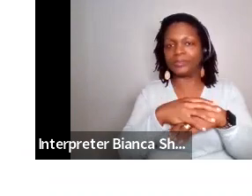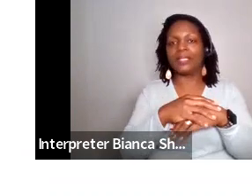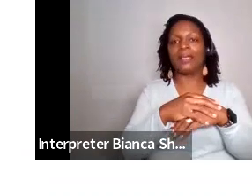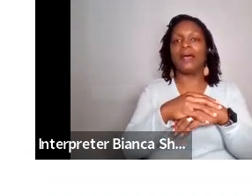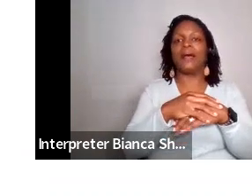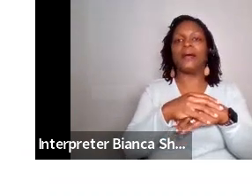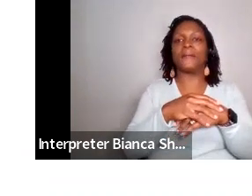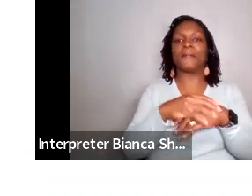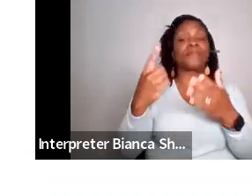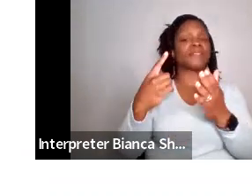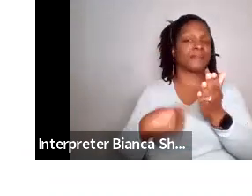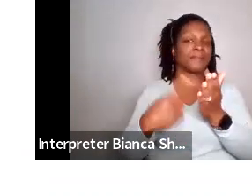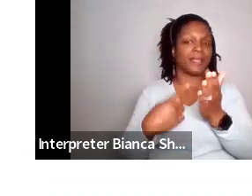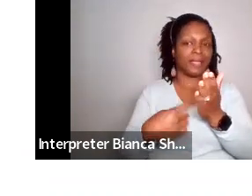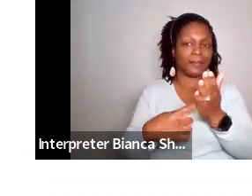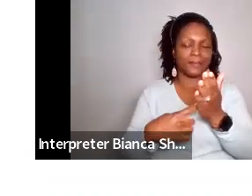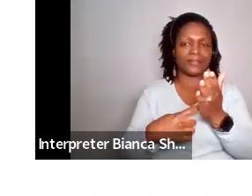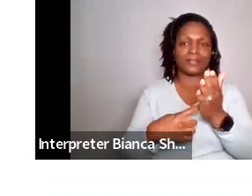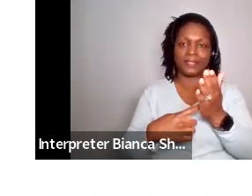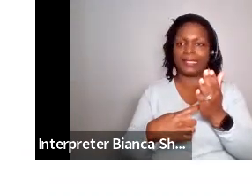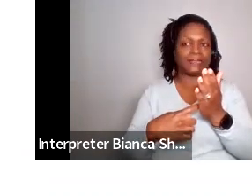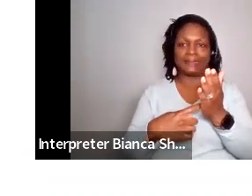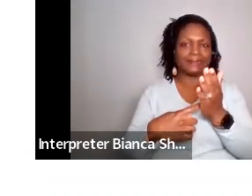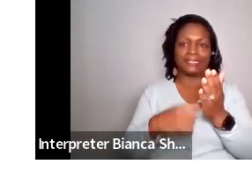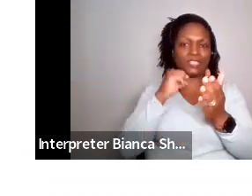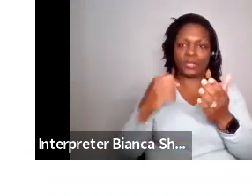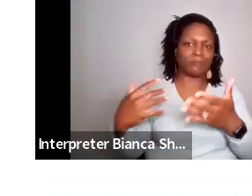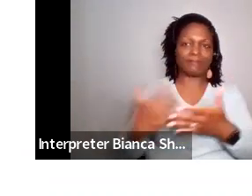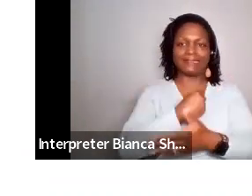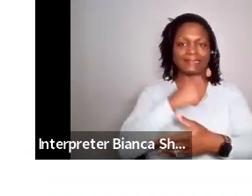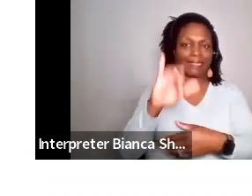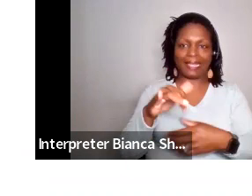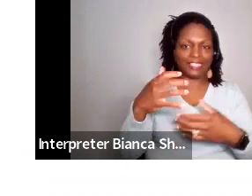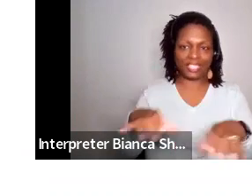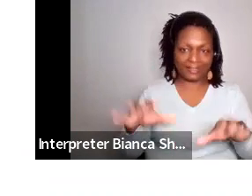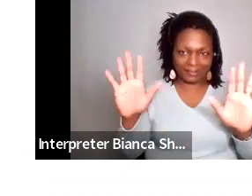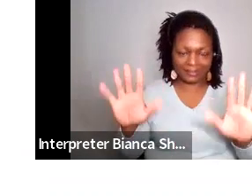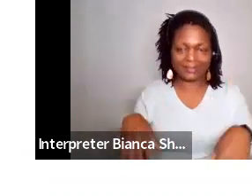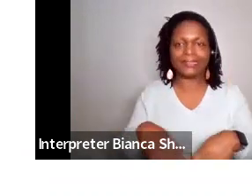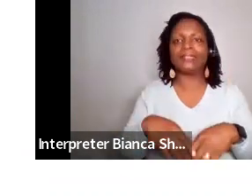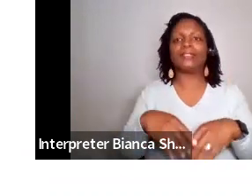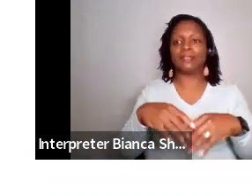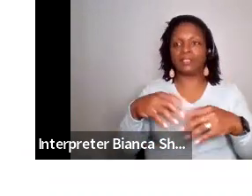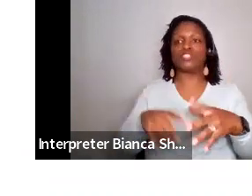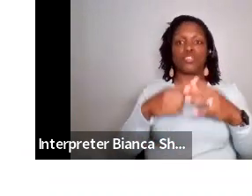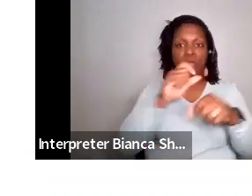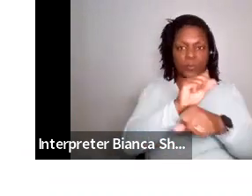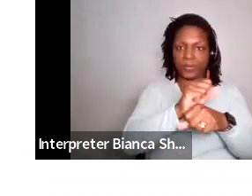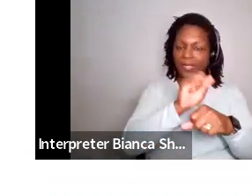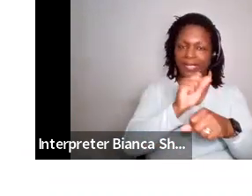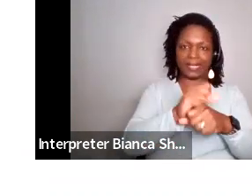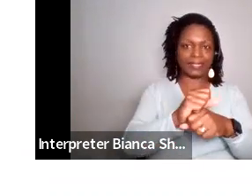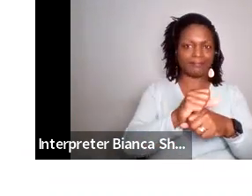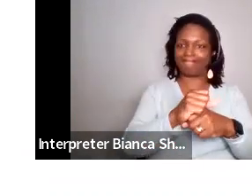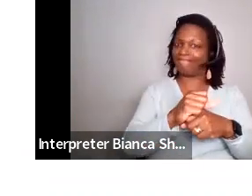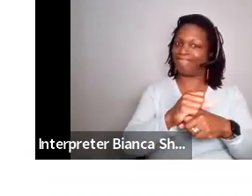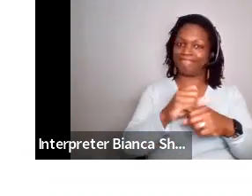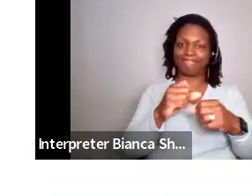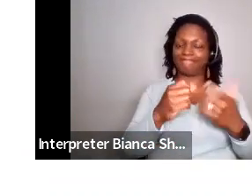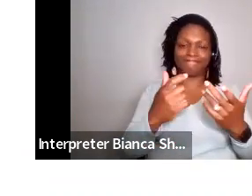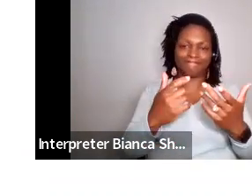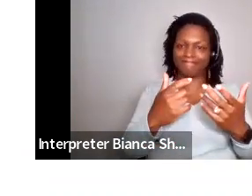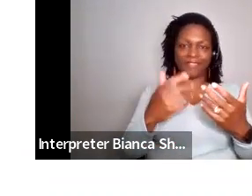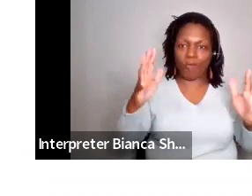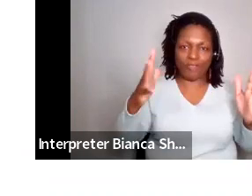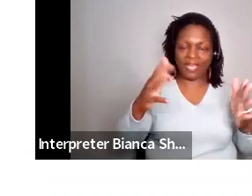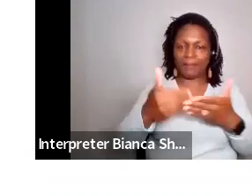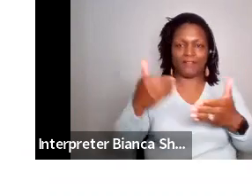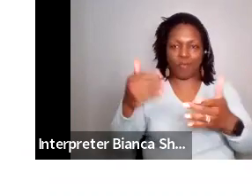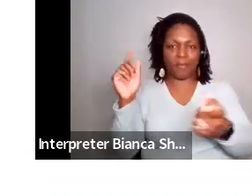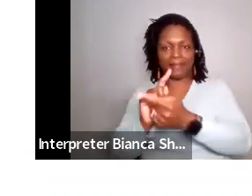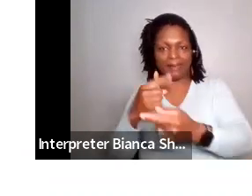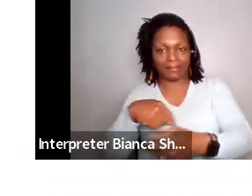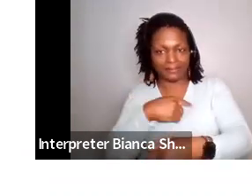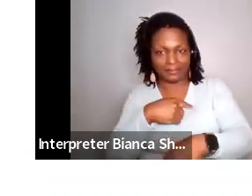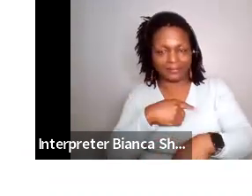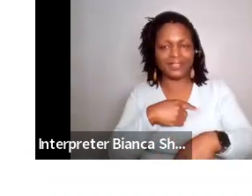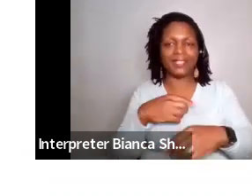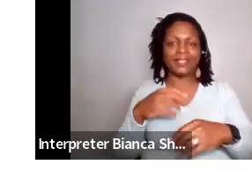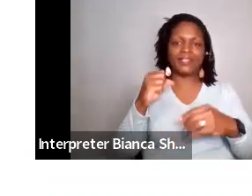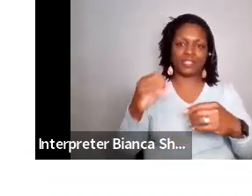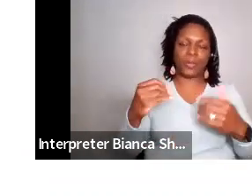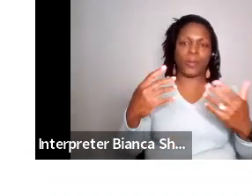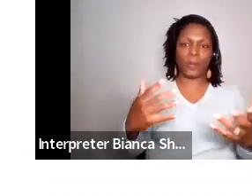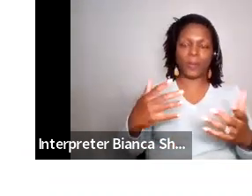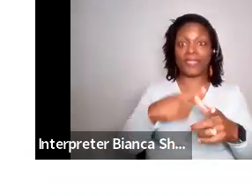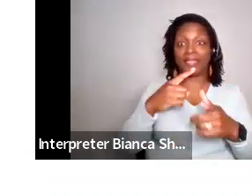But sometimes it happens that we don't get that opportunity to work with somebody at the point beginning of their employment, and we get calls because their benefits are all of a sudden in in jeopardy.